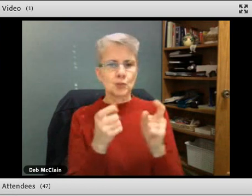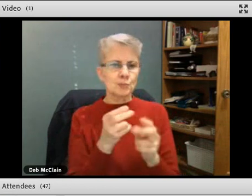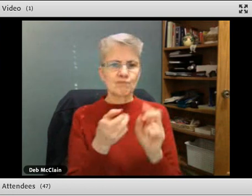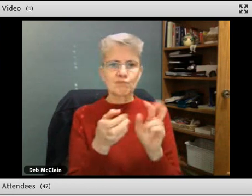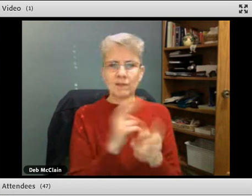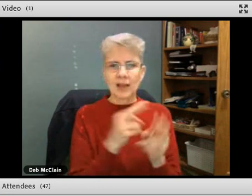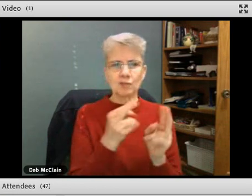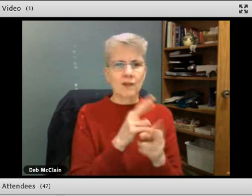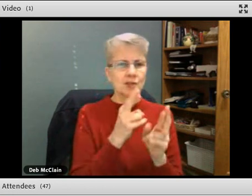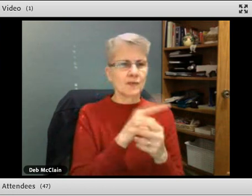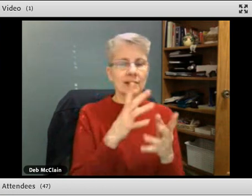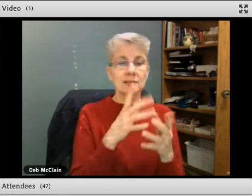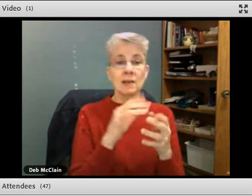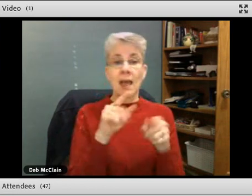But it is a very useful tool,